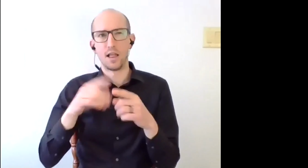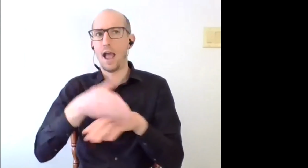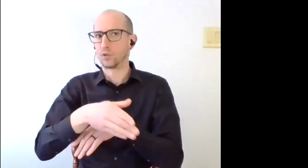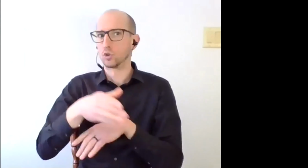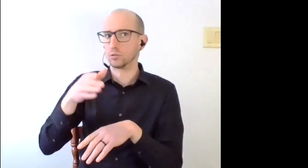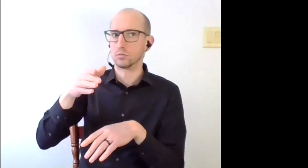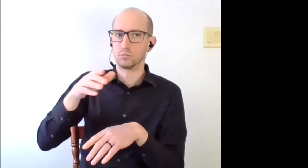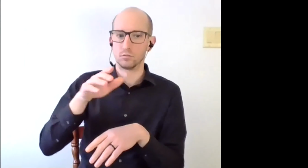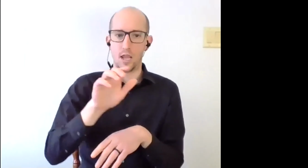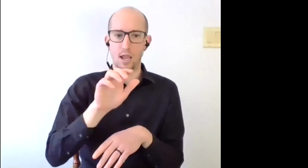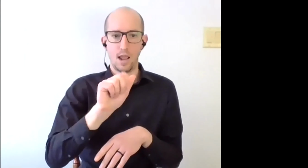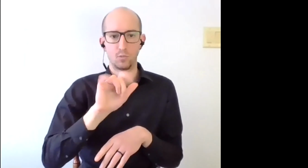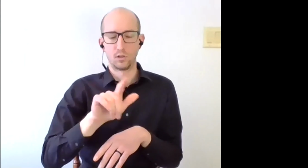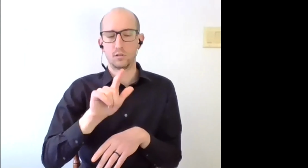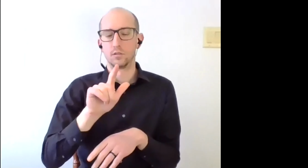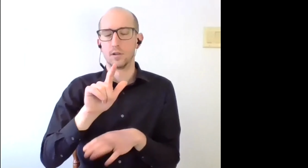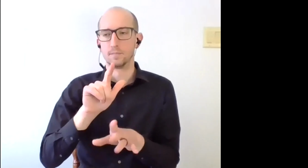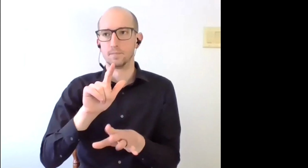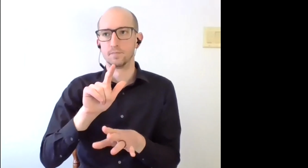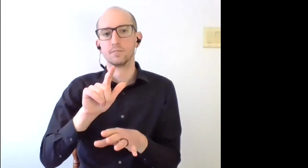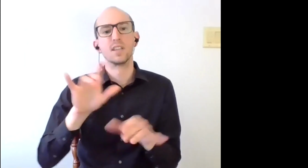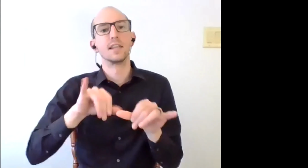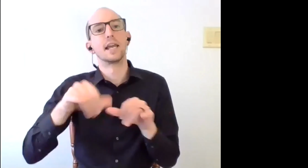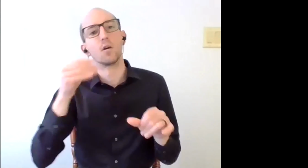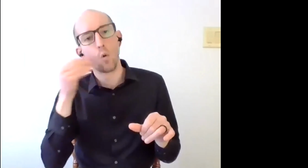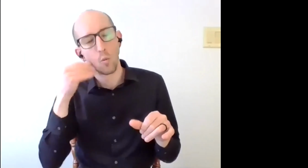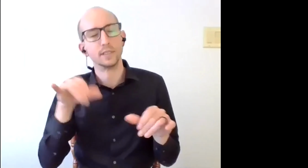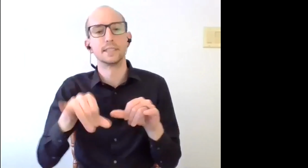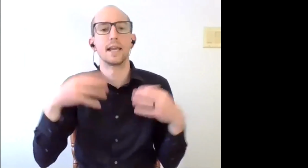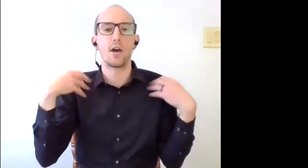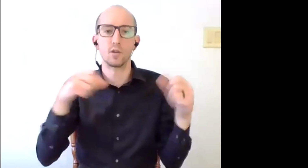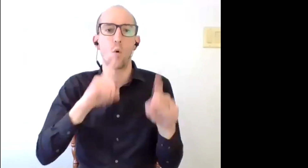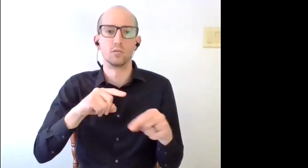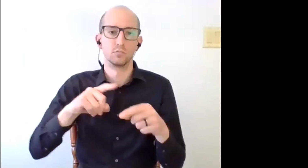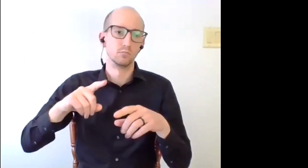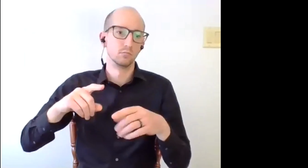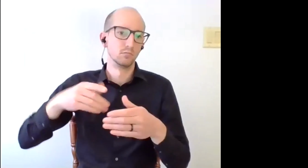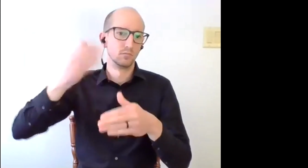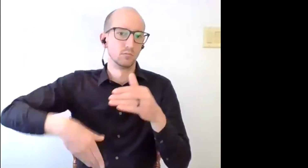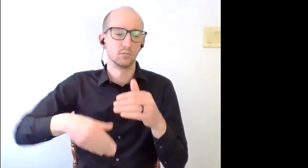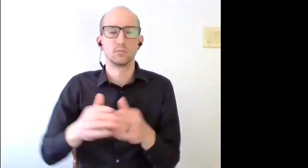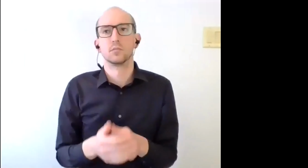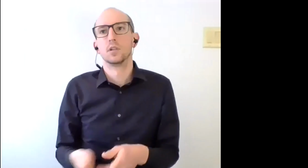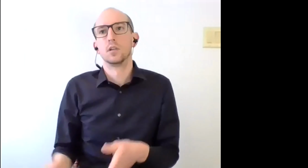programs at Pacific tower, those are not available to the public until after the governor lifts the stay home stay